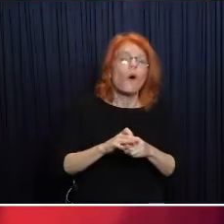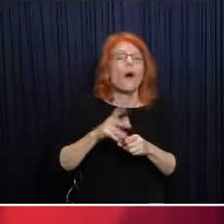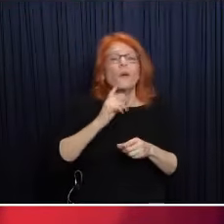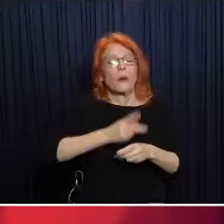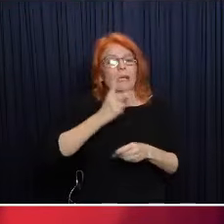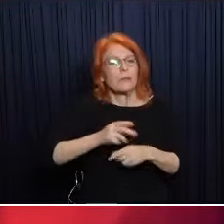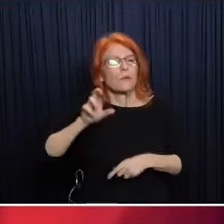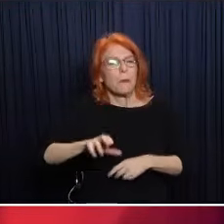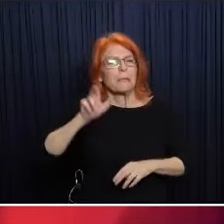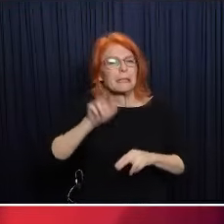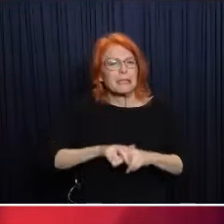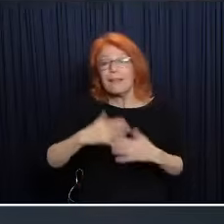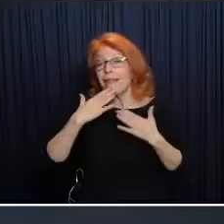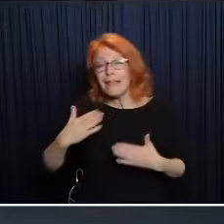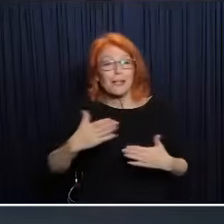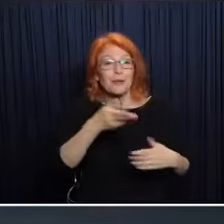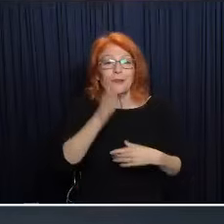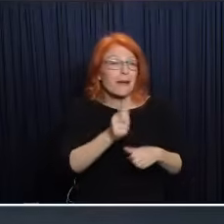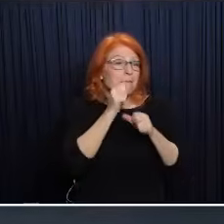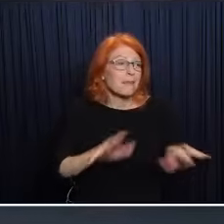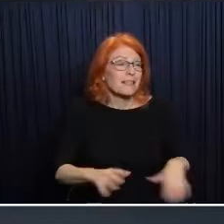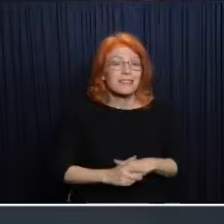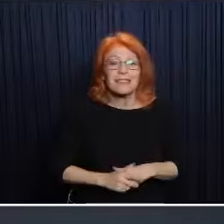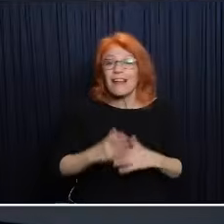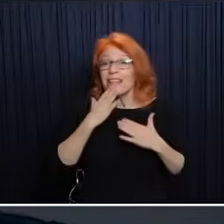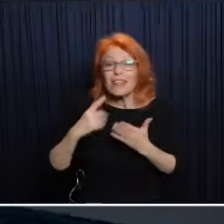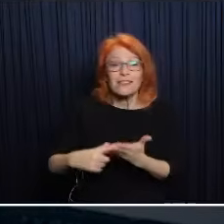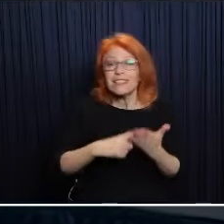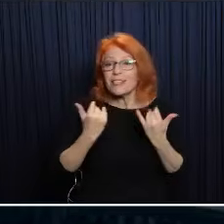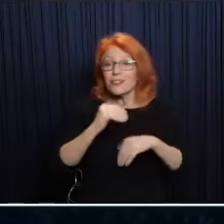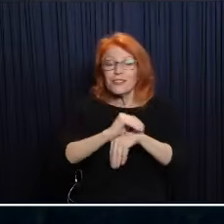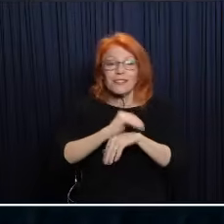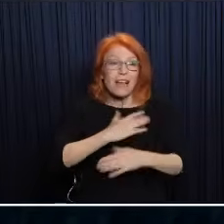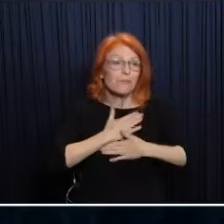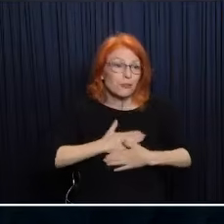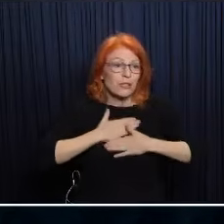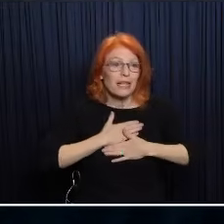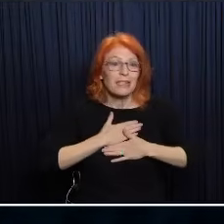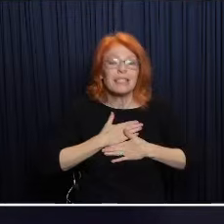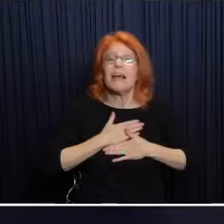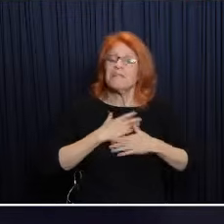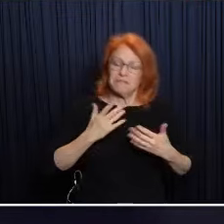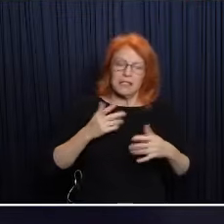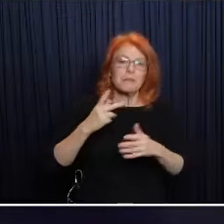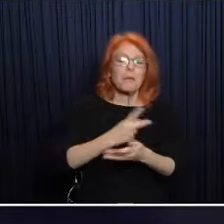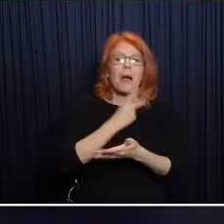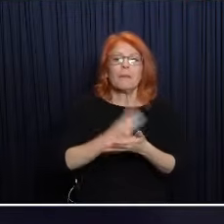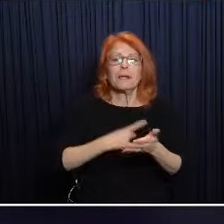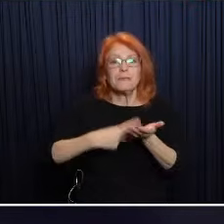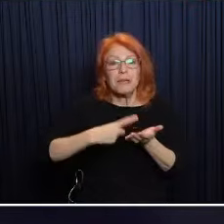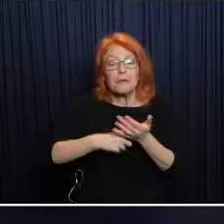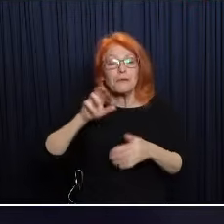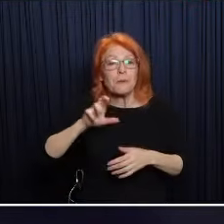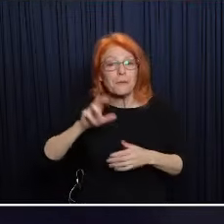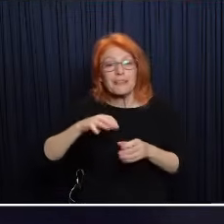AND THE REST OF THE -- PRESIDENT